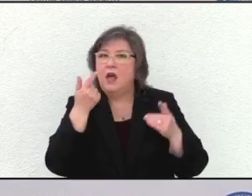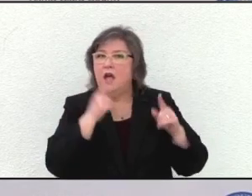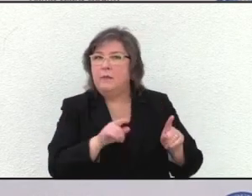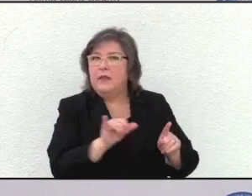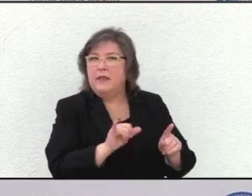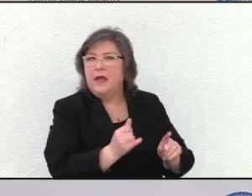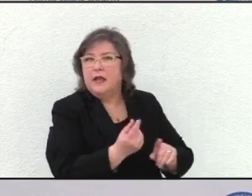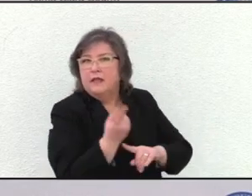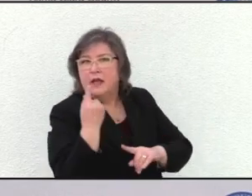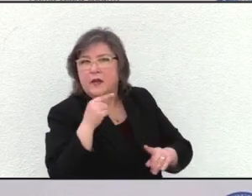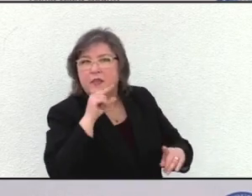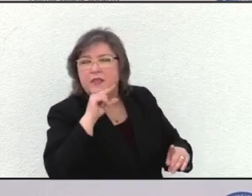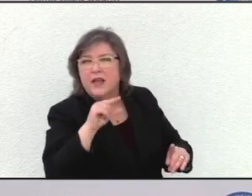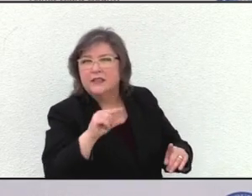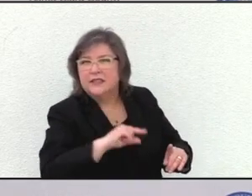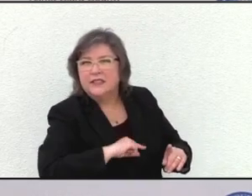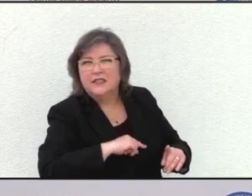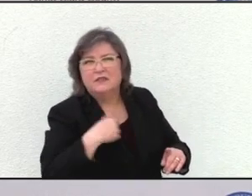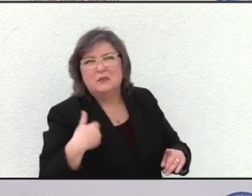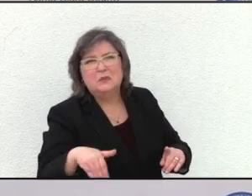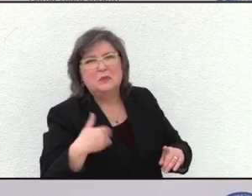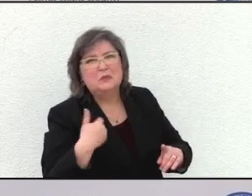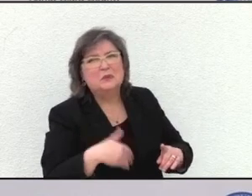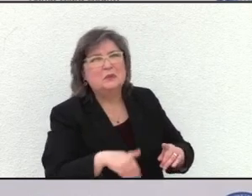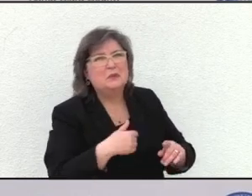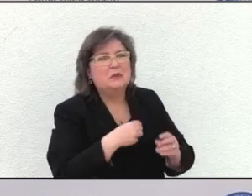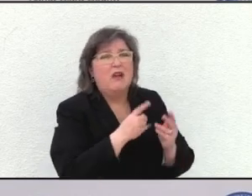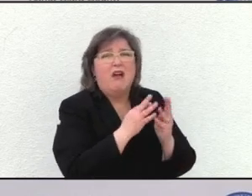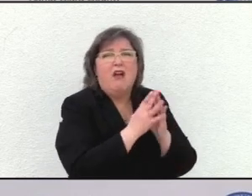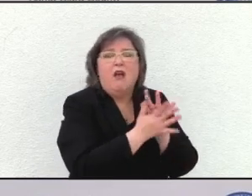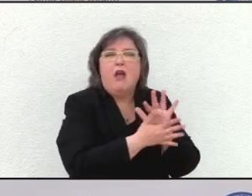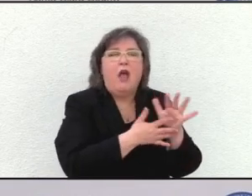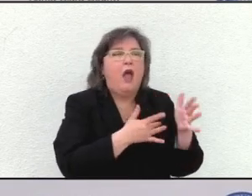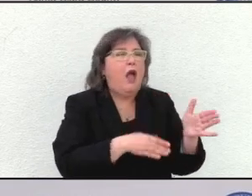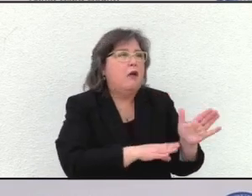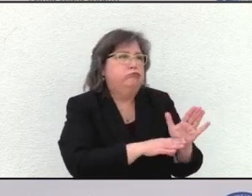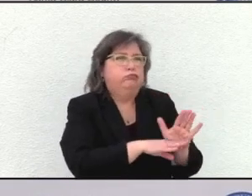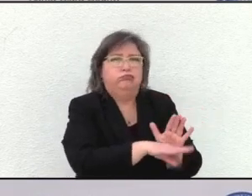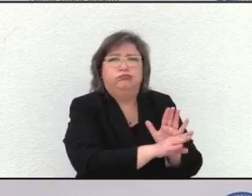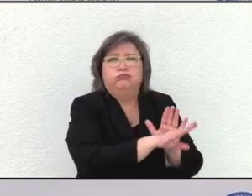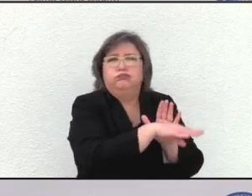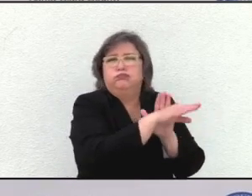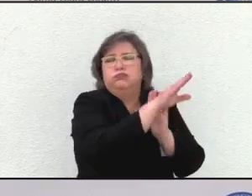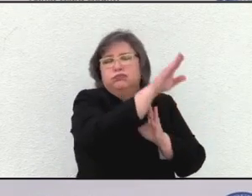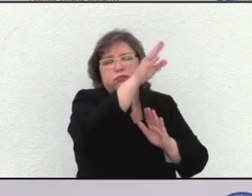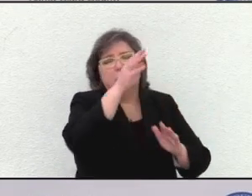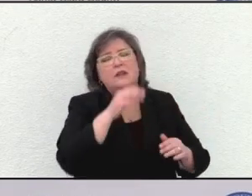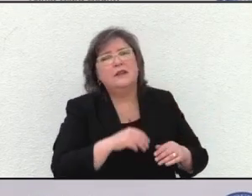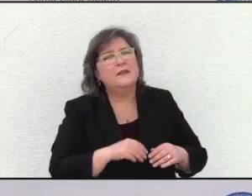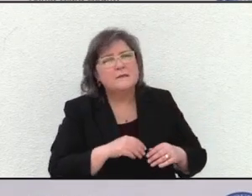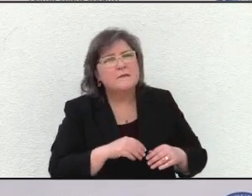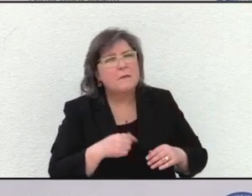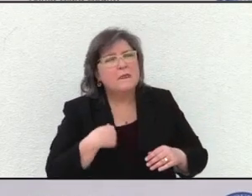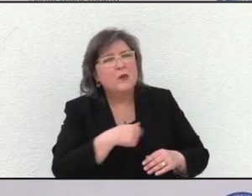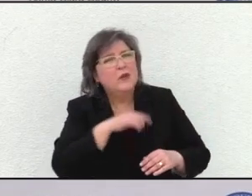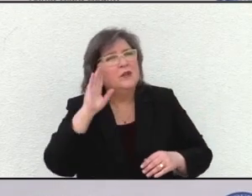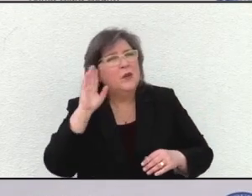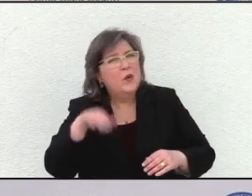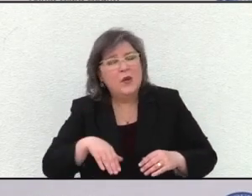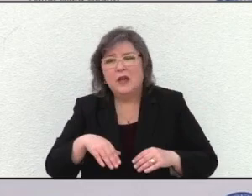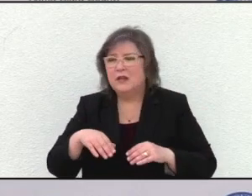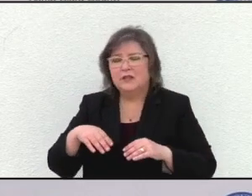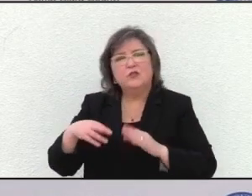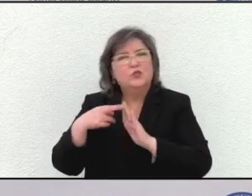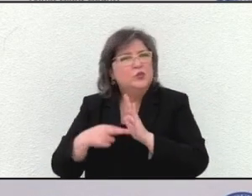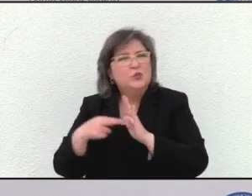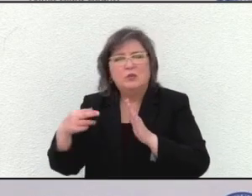of our collective hands, and, and we know that those principles work, outdoors, masked,